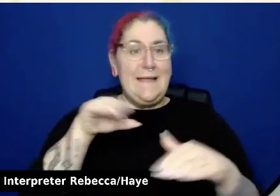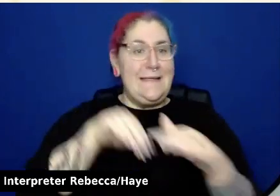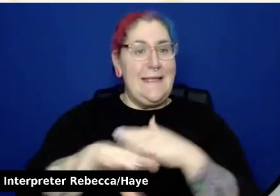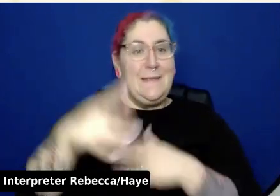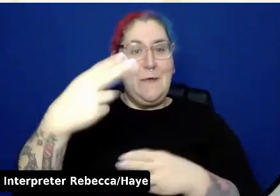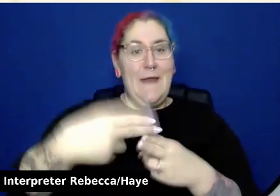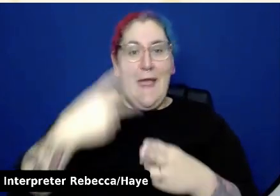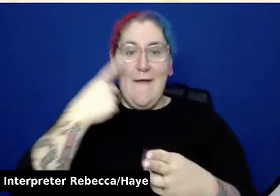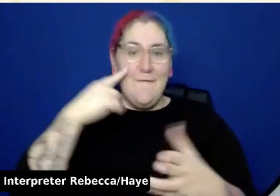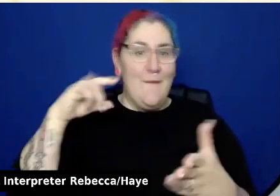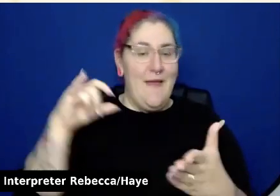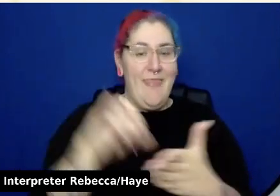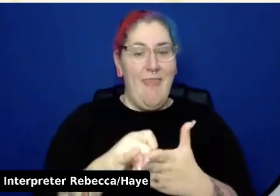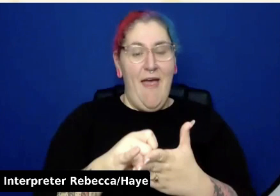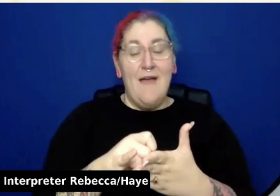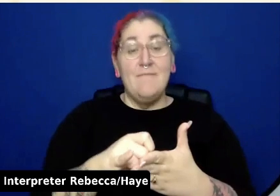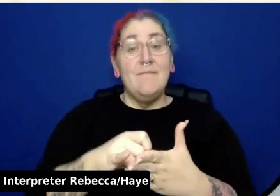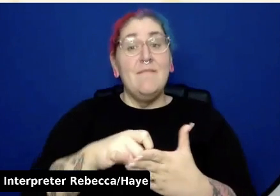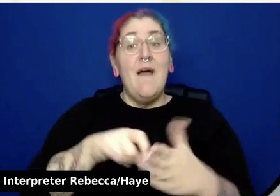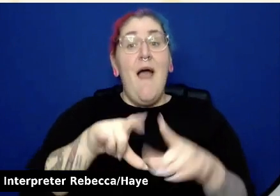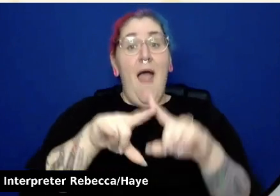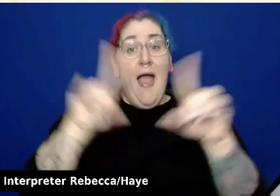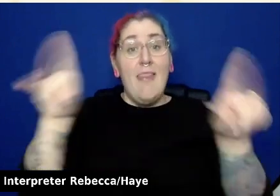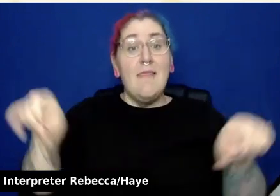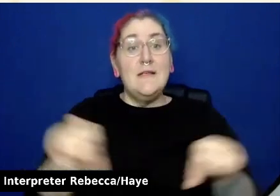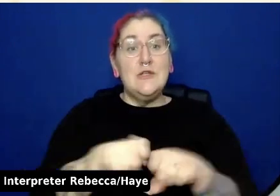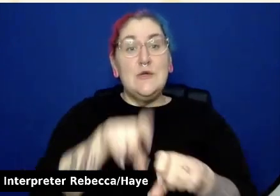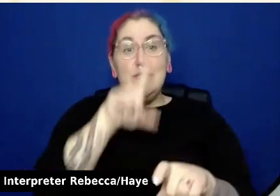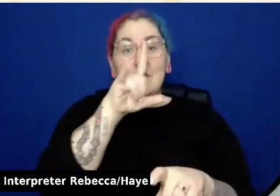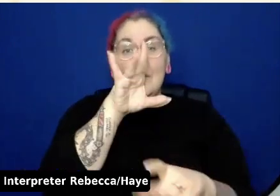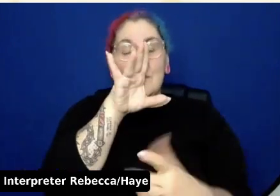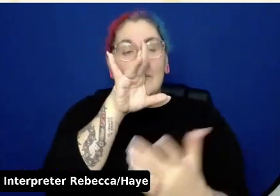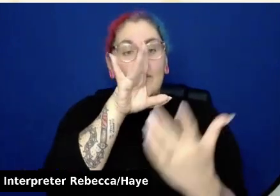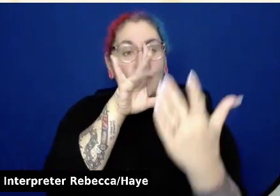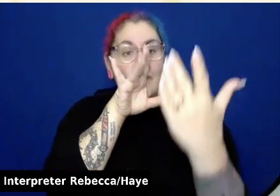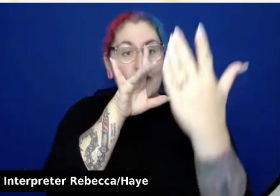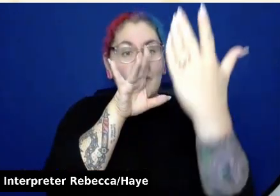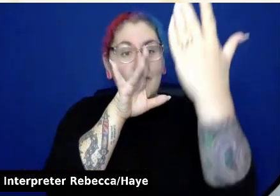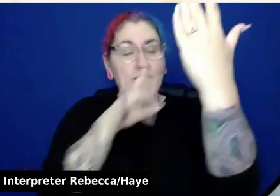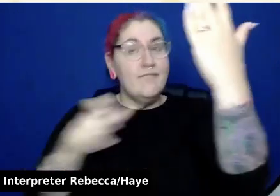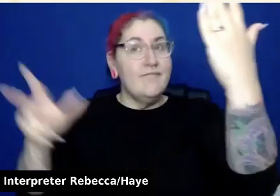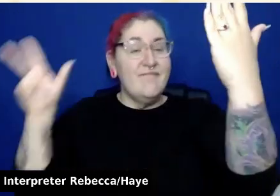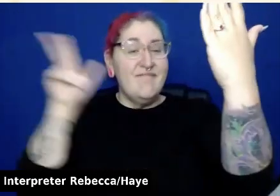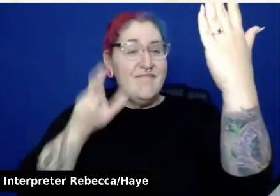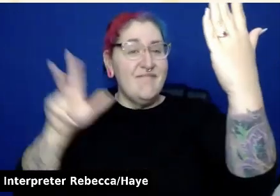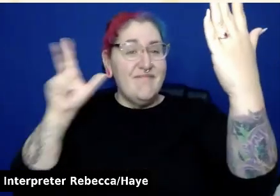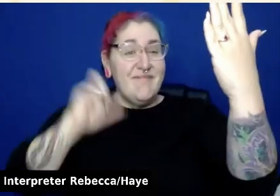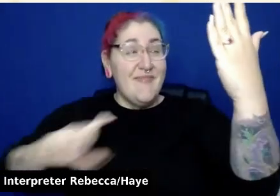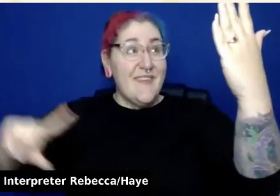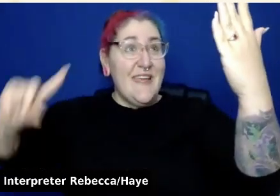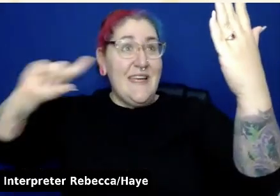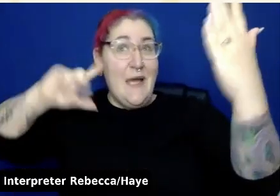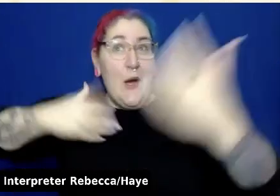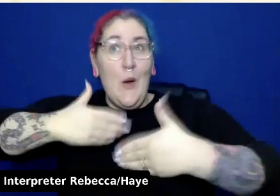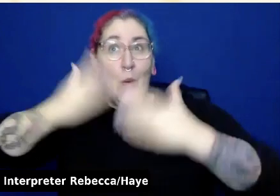and the screen reader users will not hear any name about, and they will not know the purpose of the element.